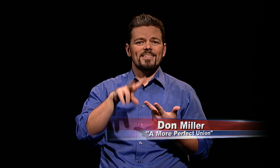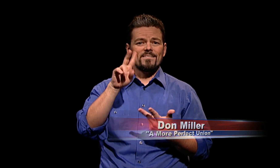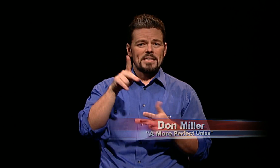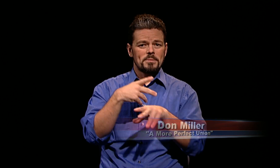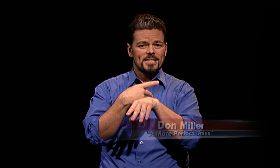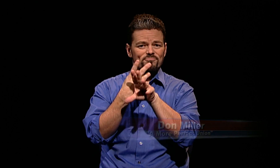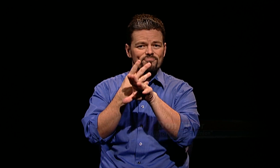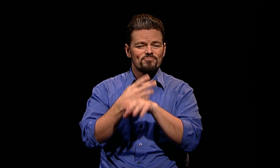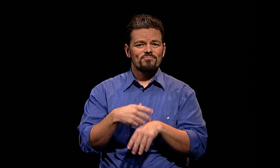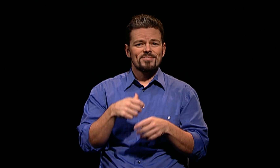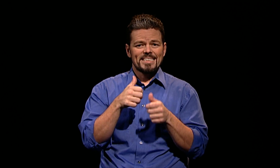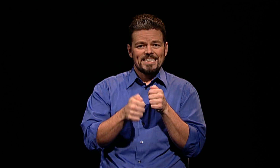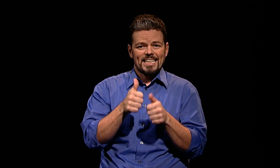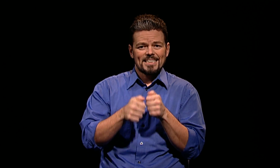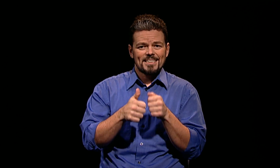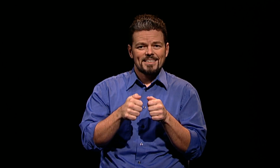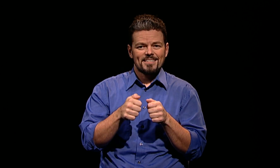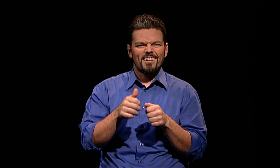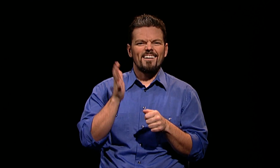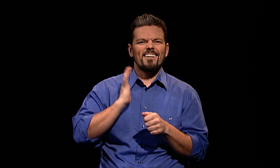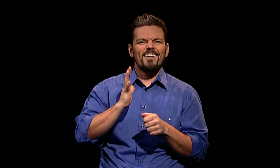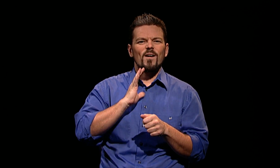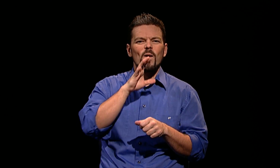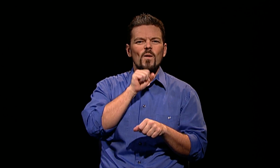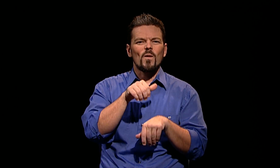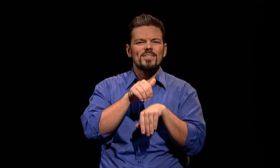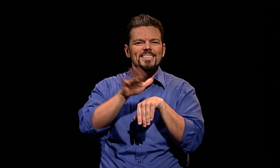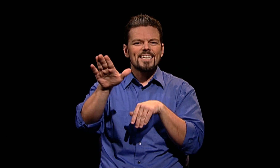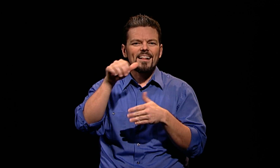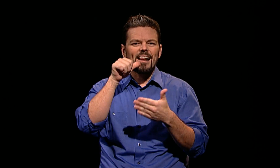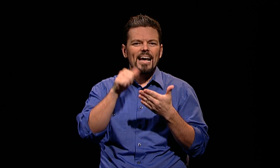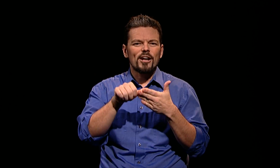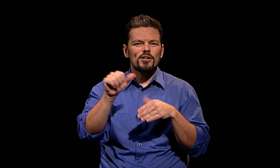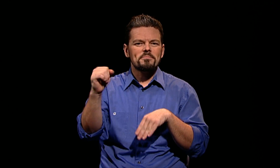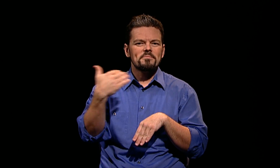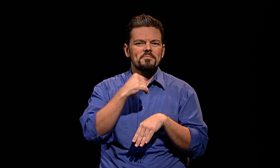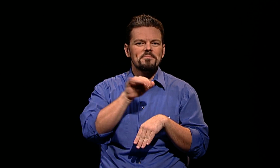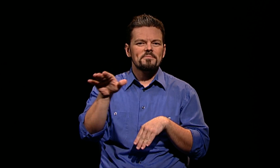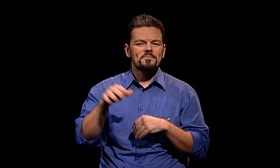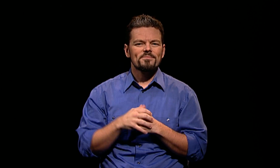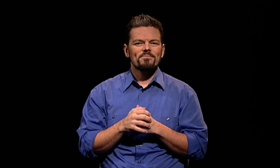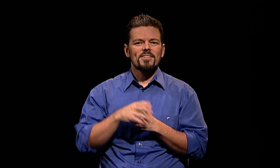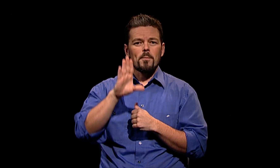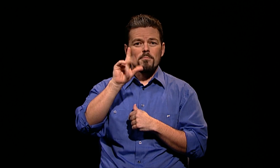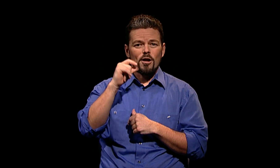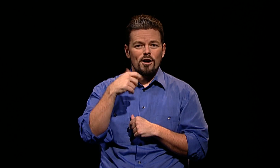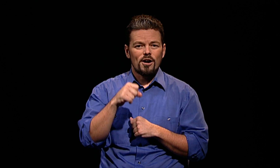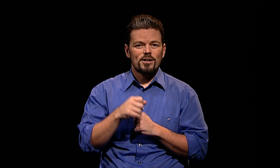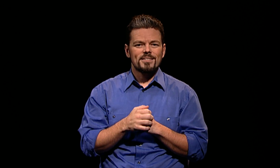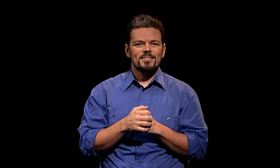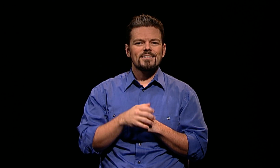VIDEOPHONES, TEXTING, SNAIL MAIL, BLOGS,